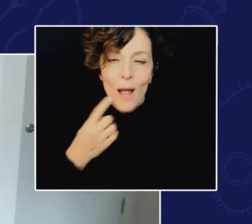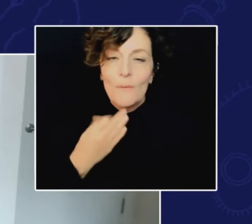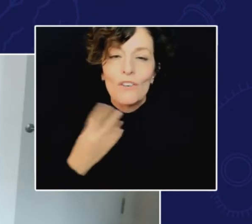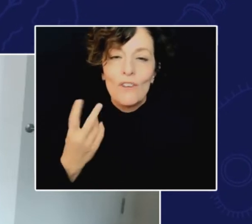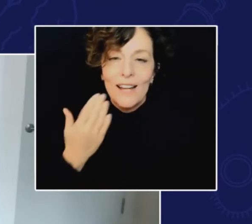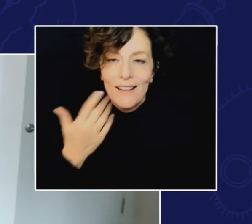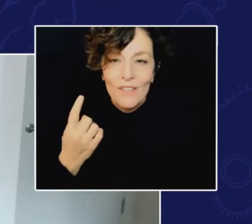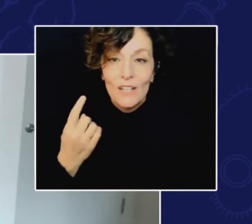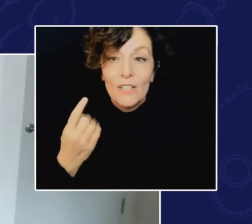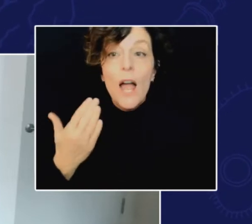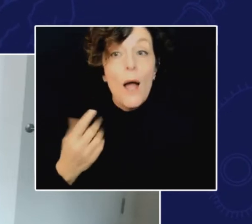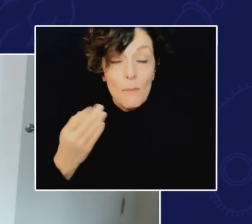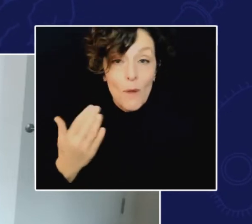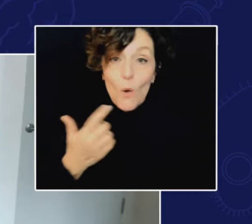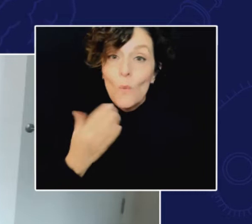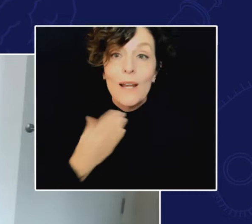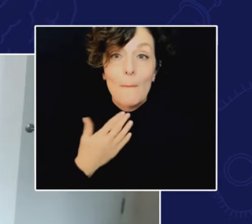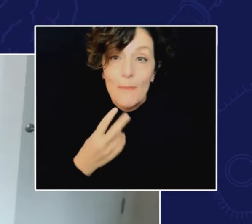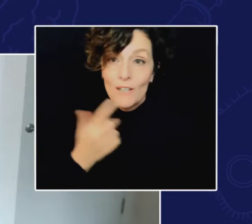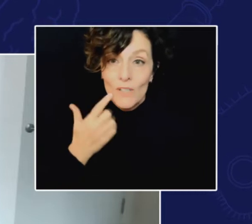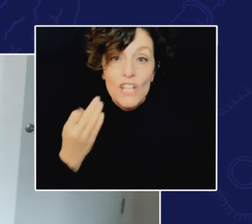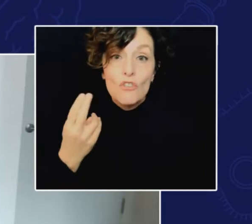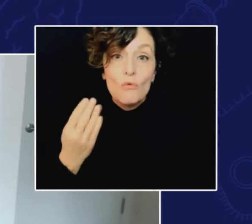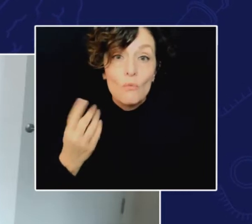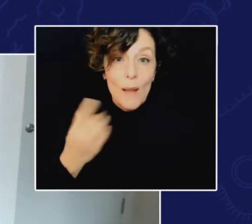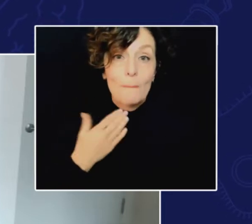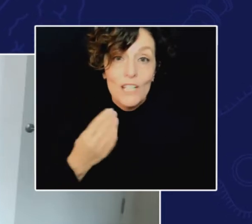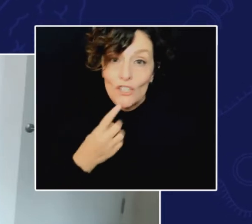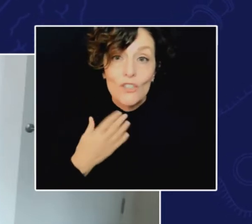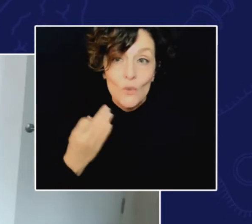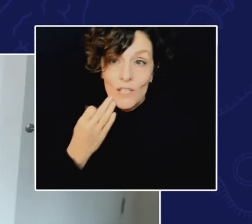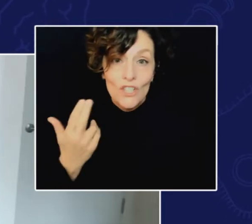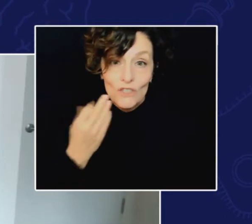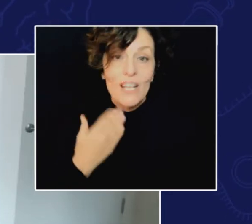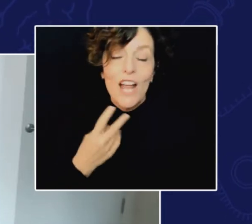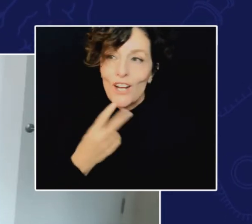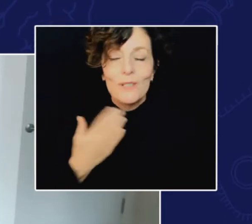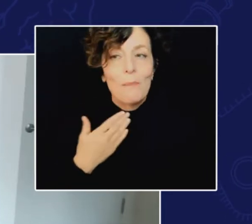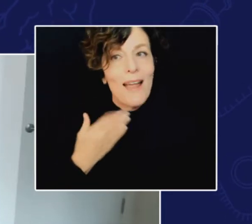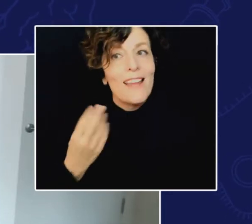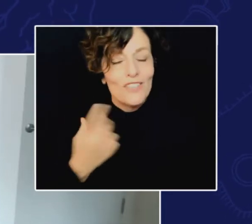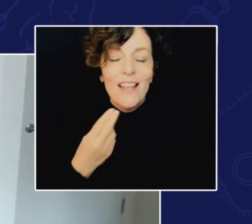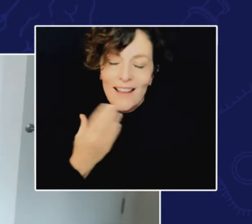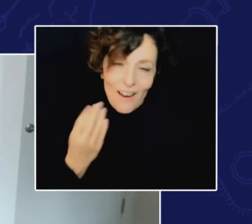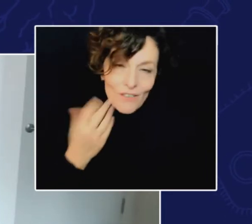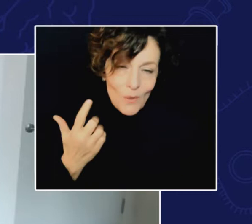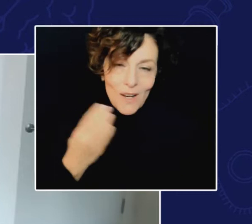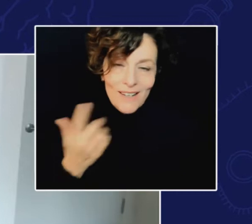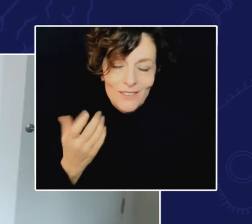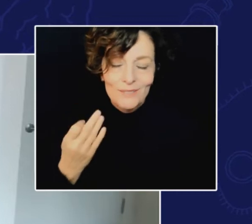room field, but apart--when I'm actually scrubbed down and doing surgery, I use my ears like anyone else.